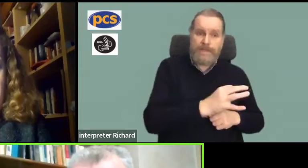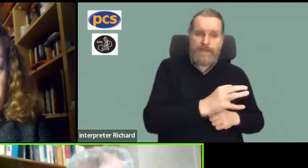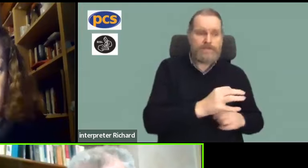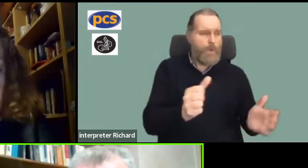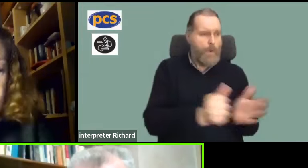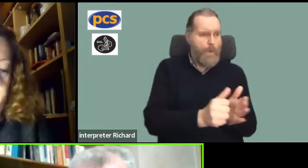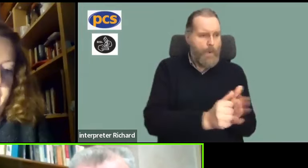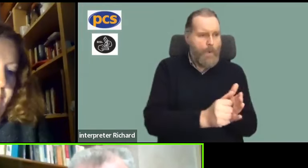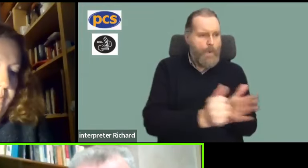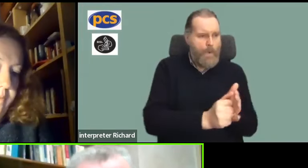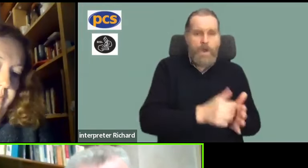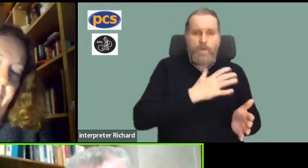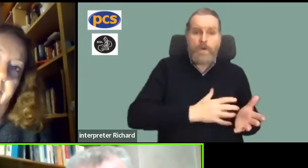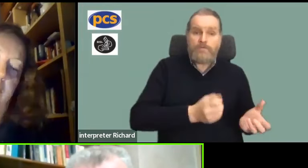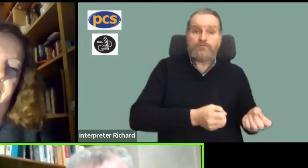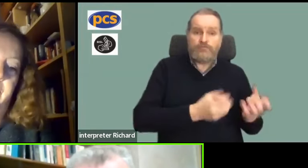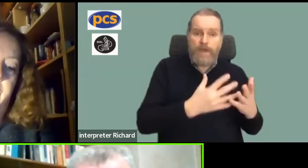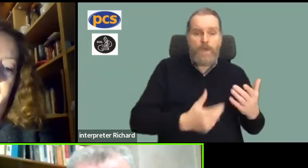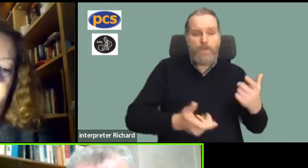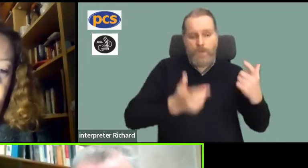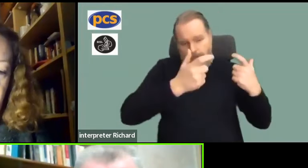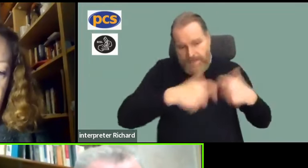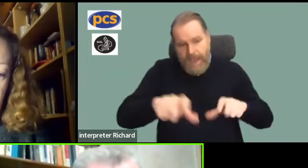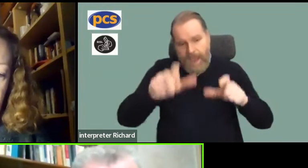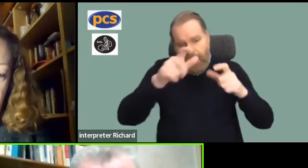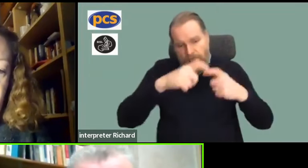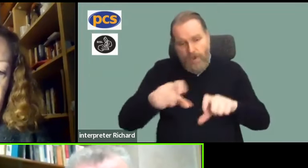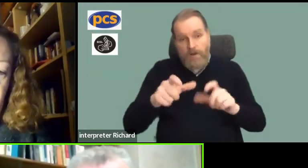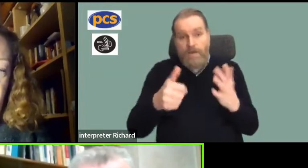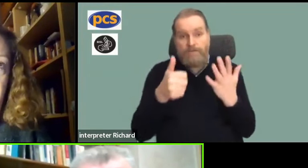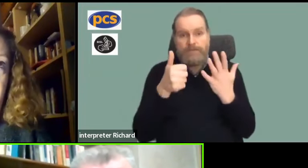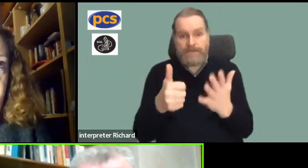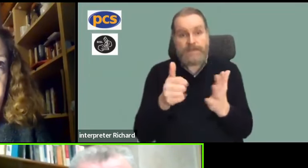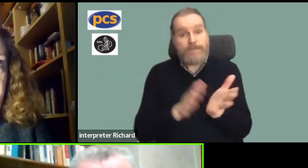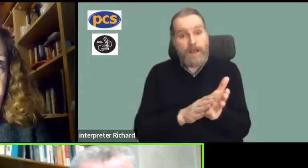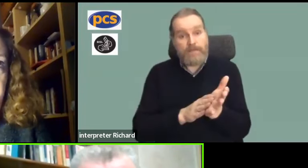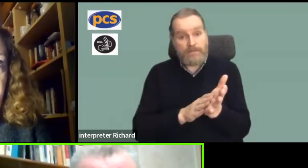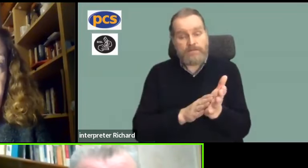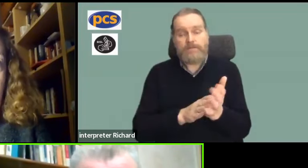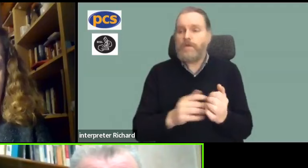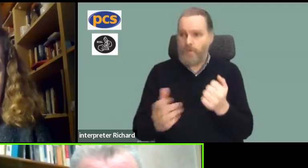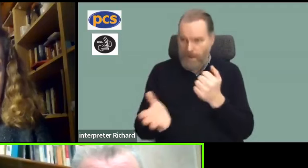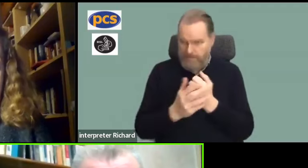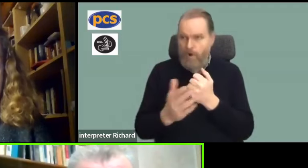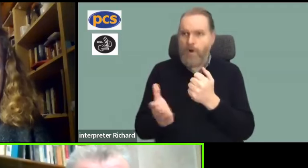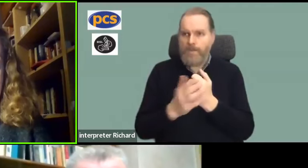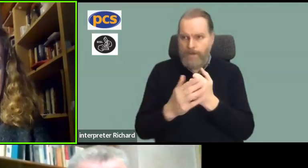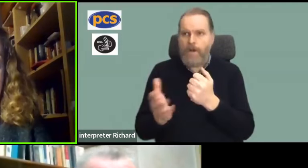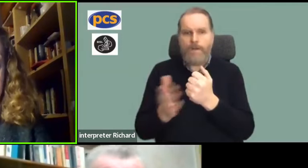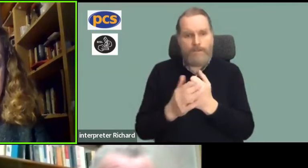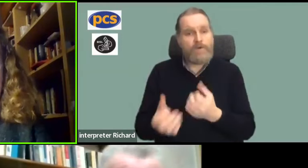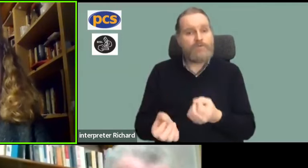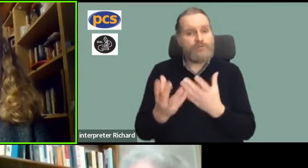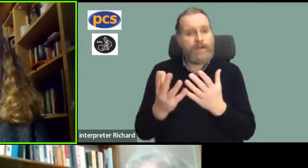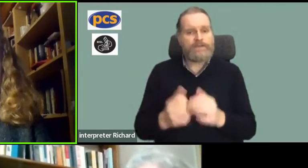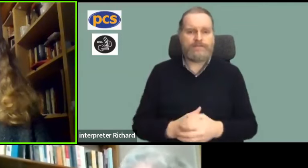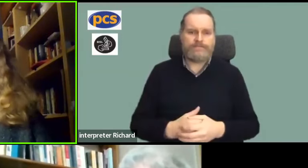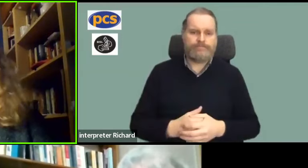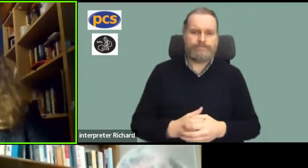This Monday. We want the Government to realize it's gonna escalate, and more and escalate, and more and more, and more people again nvolved nvolved, and that going to involve the dwp as much as anywhere else